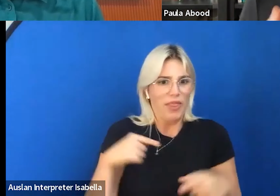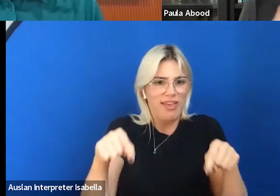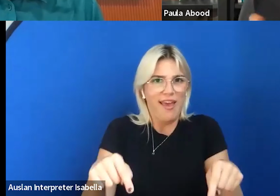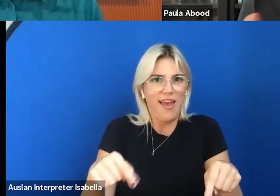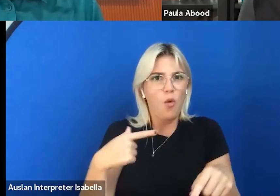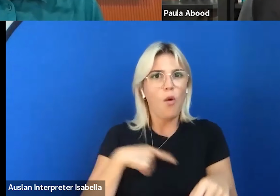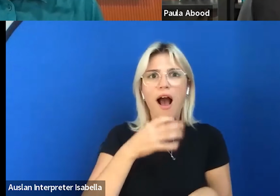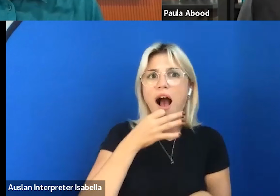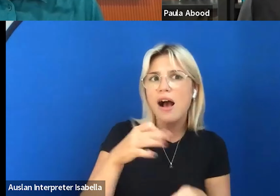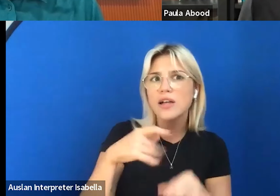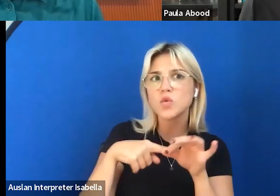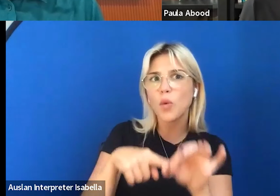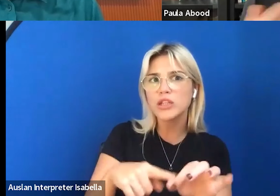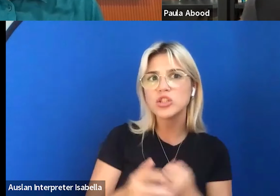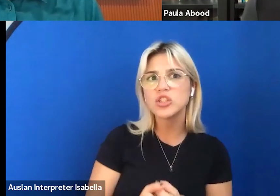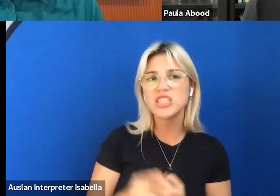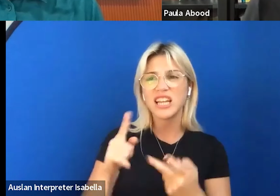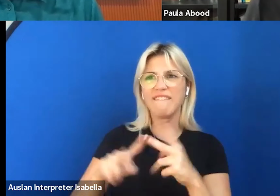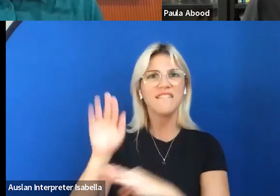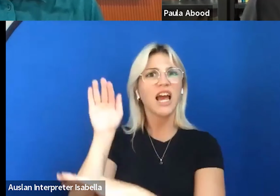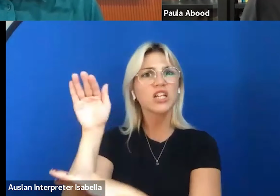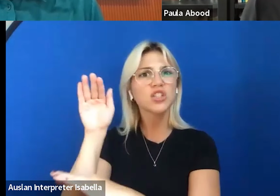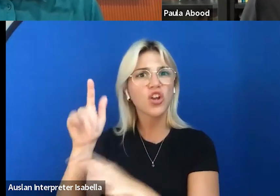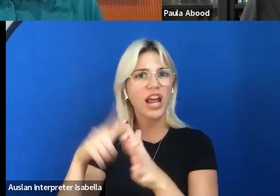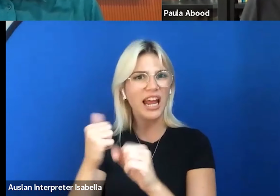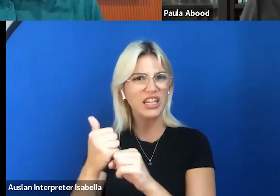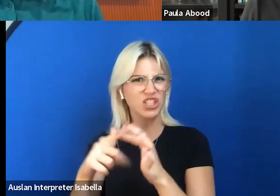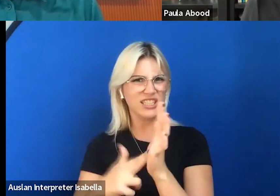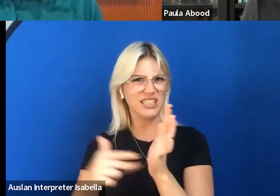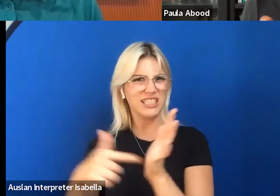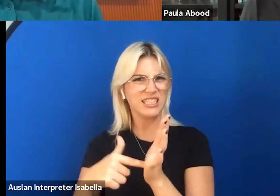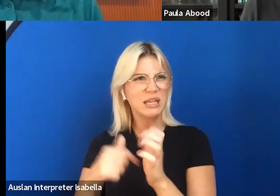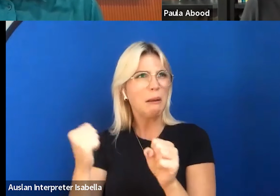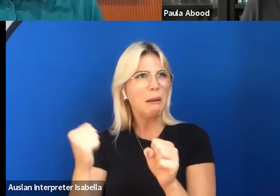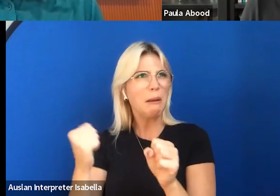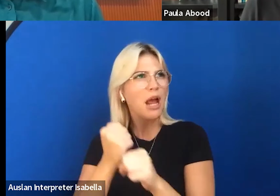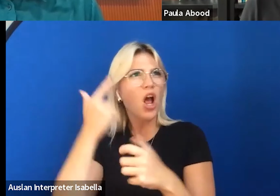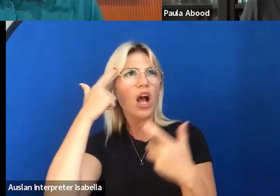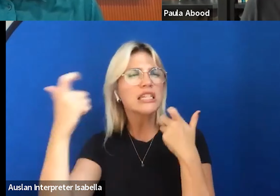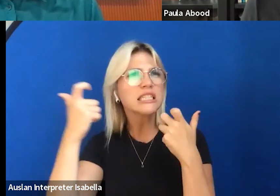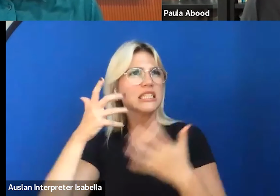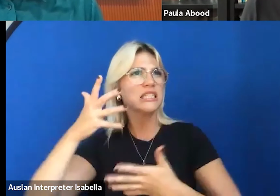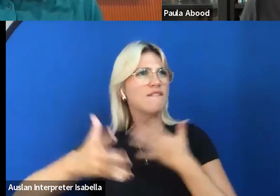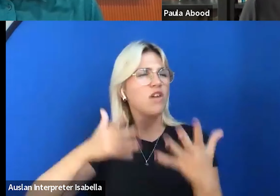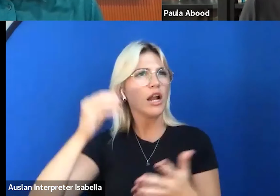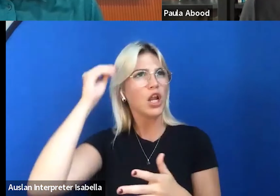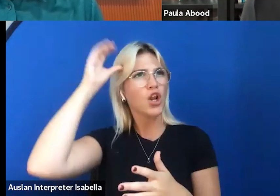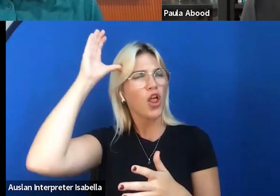If external agents are framing the ideas, defining the knowledge, capture processes and control the outcome,